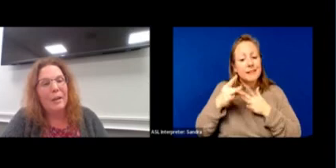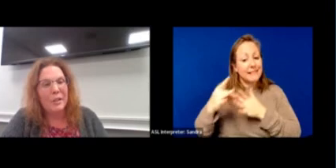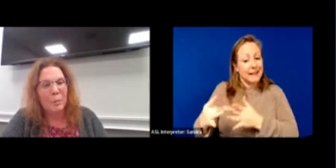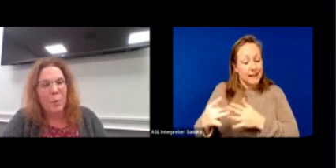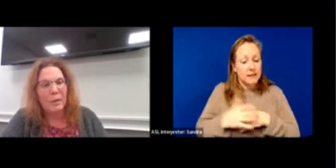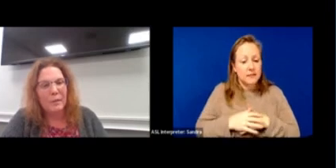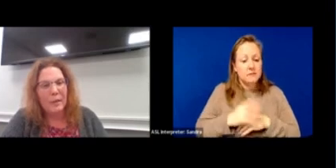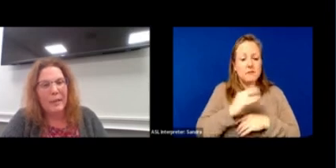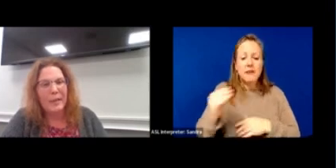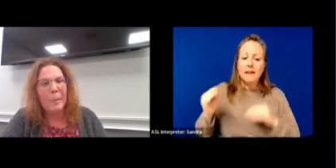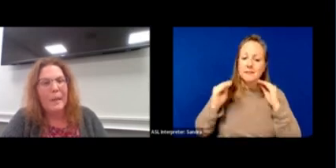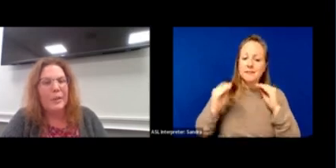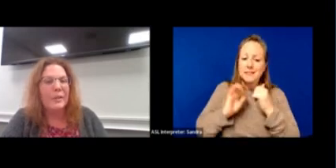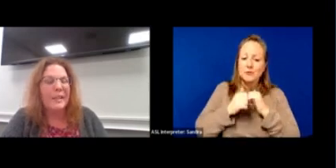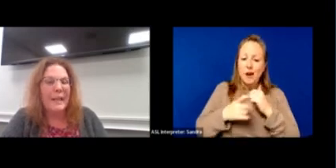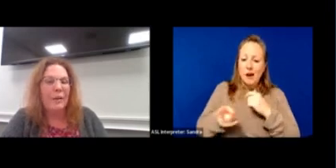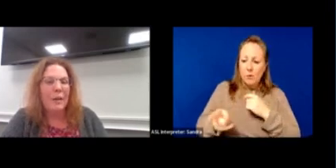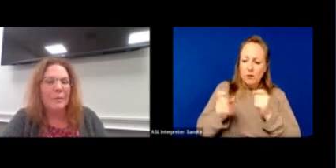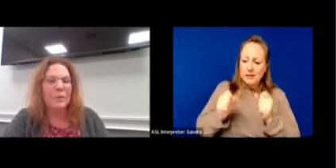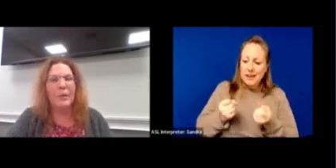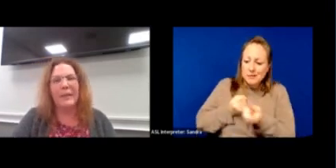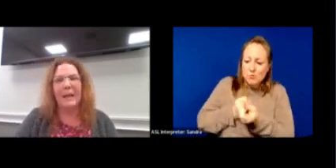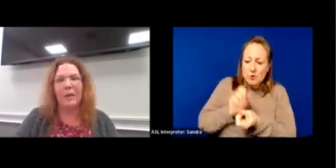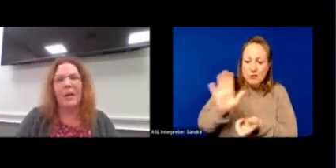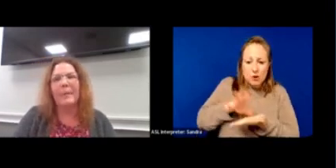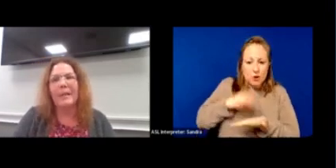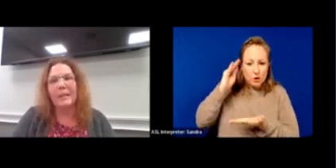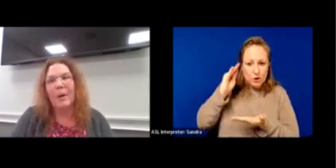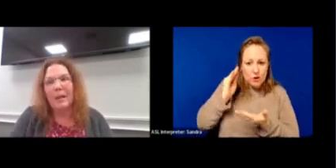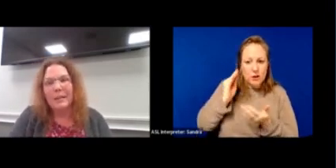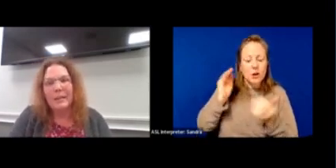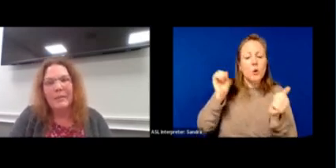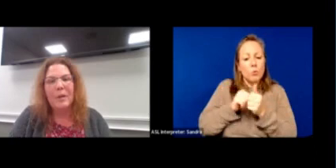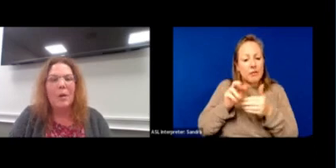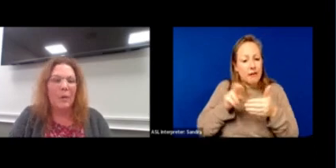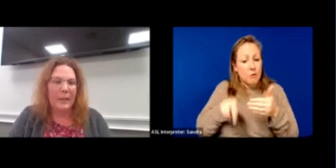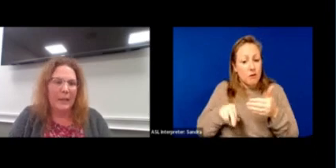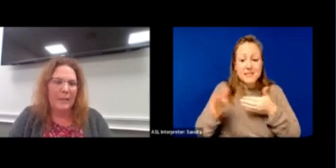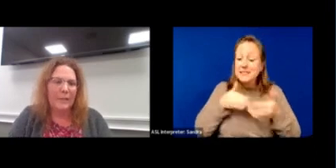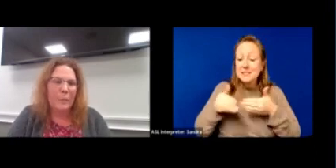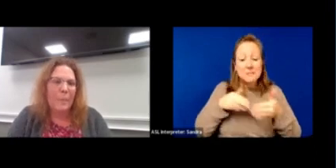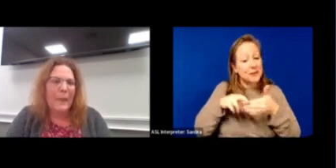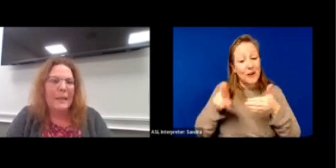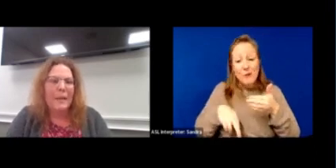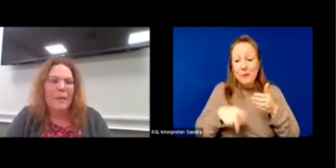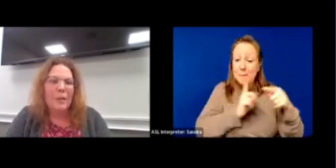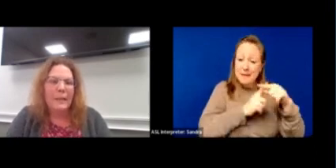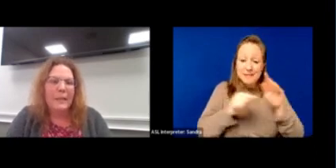how to support learning, using the outcomes, whether that outcome is positive, or negative. And then of course, we